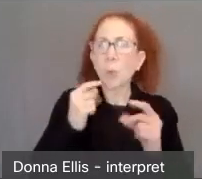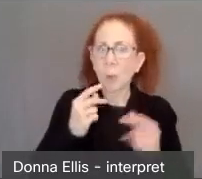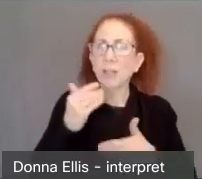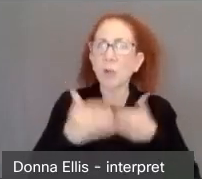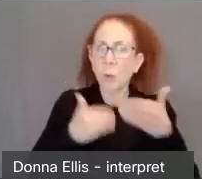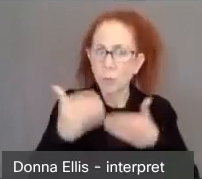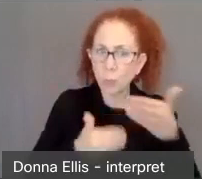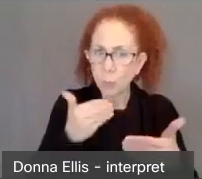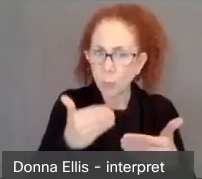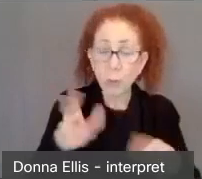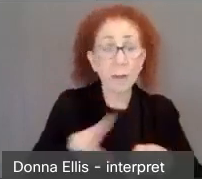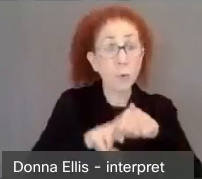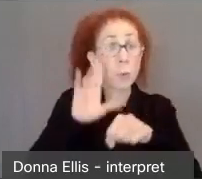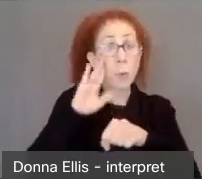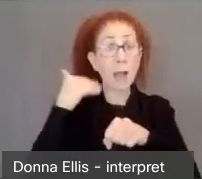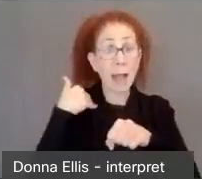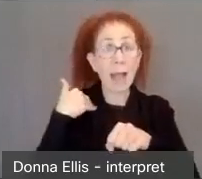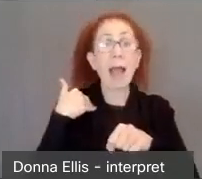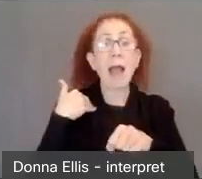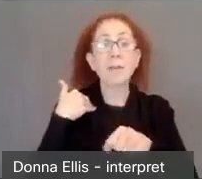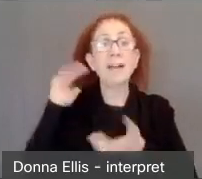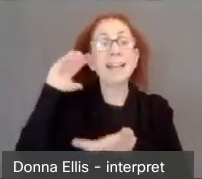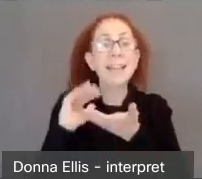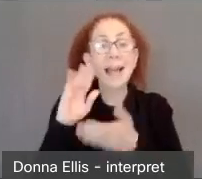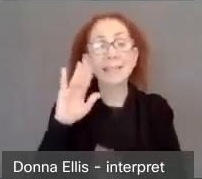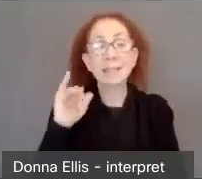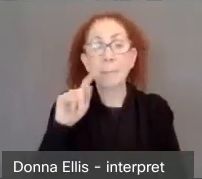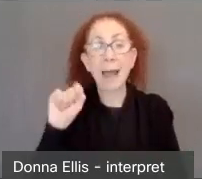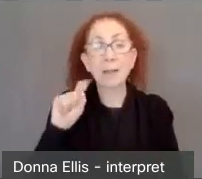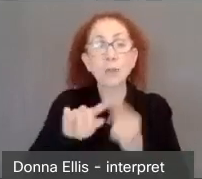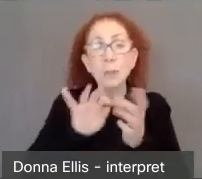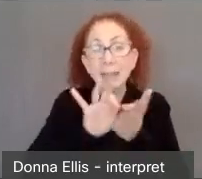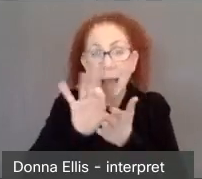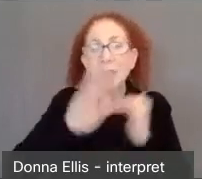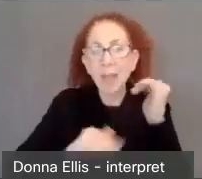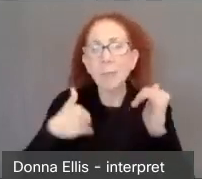we're going to have much fewer ballots to count than we did for the general election